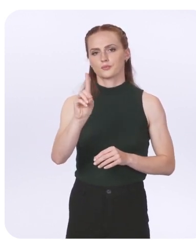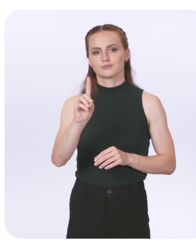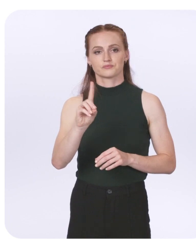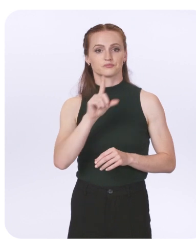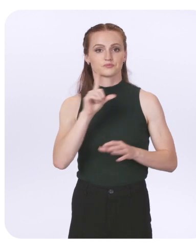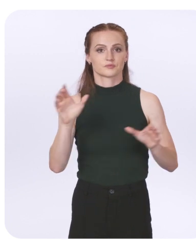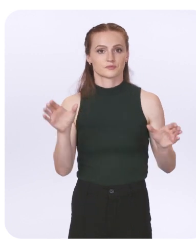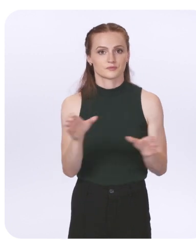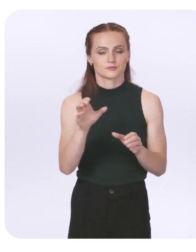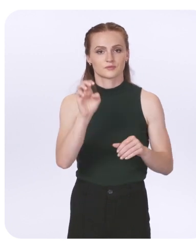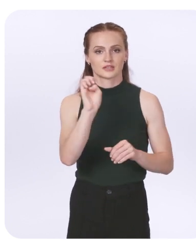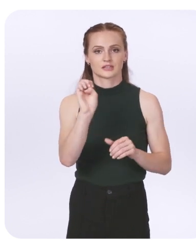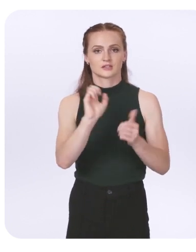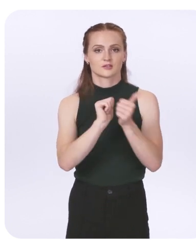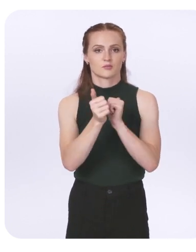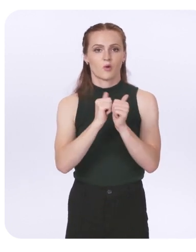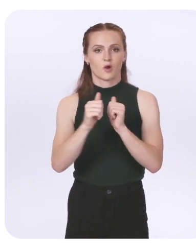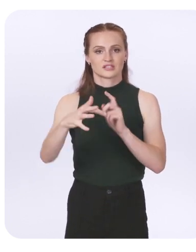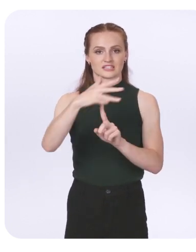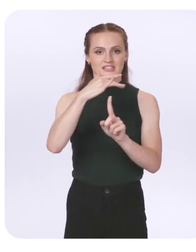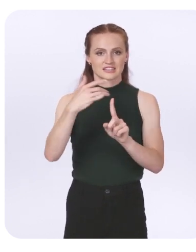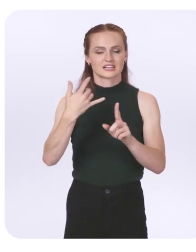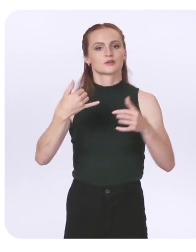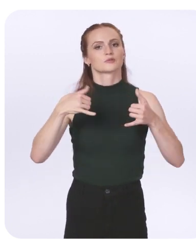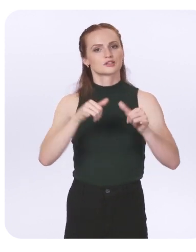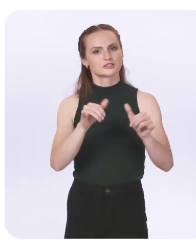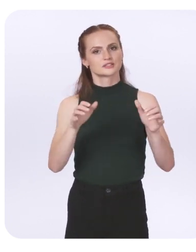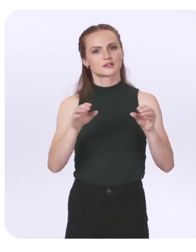and we’re still pushing out some major content and feature updates.